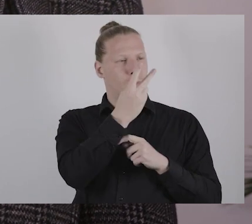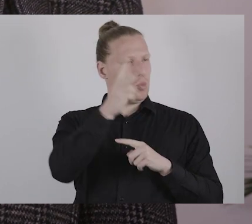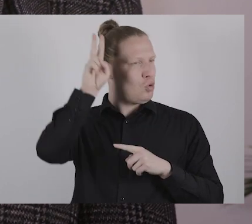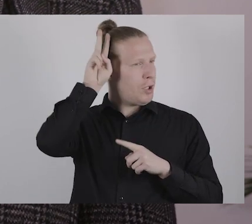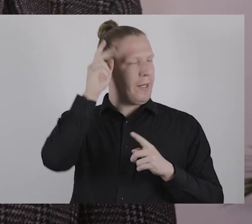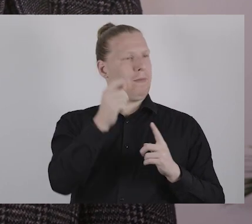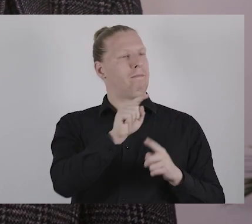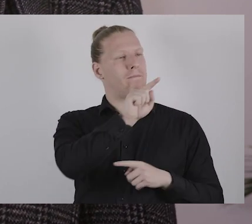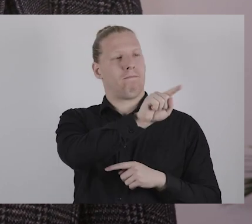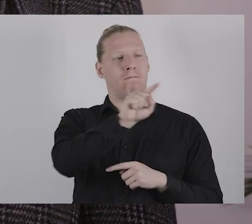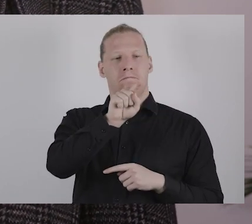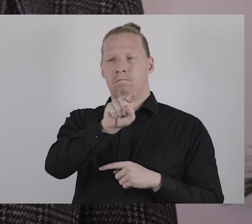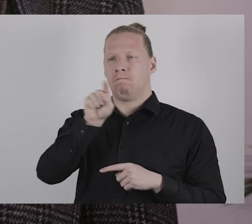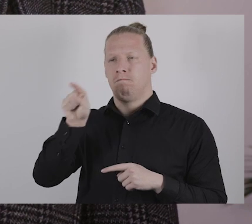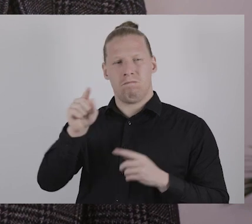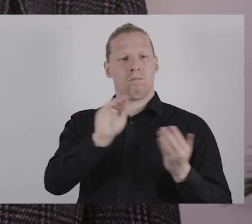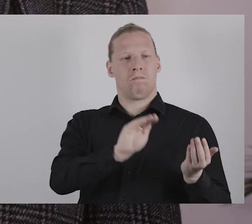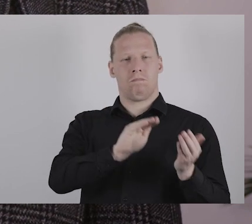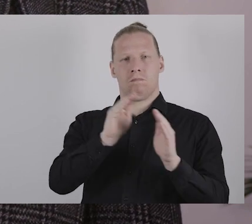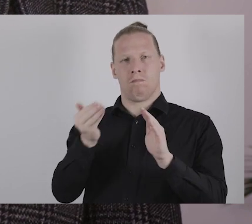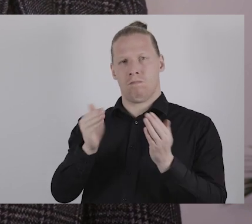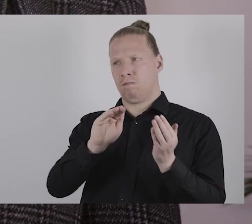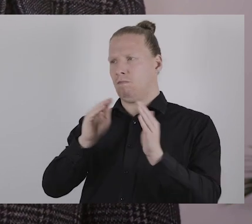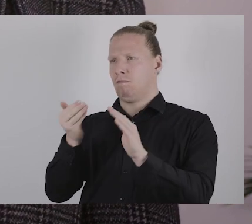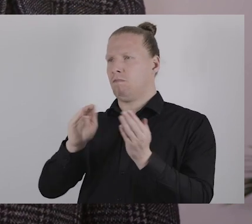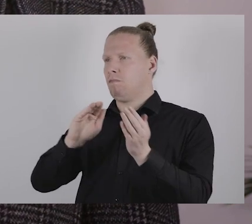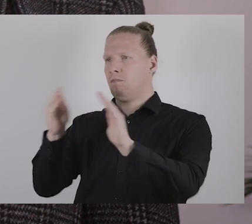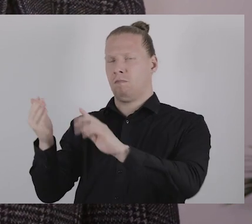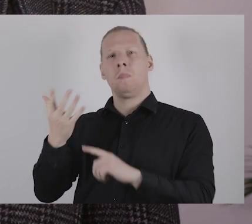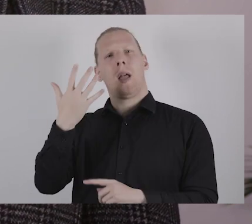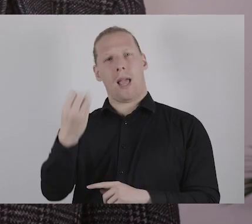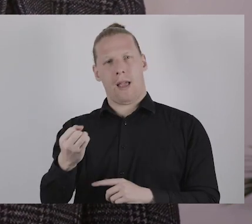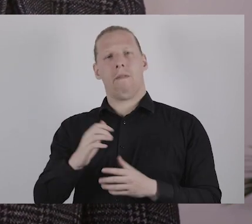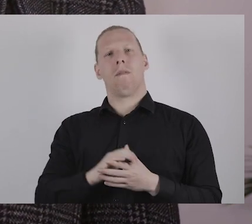the walls of Tāne Taharangi.